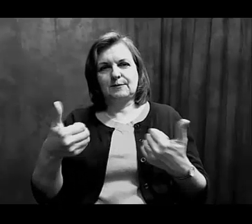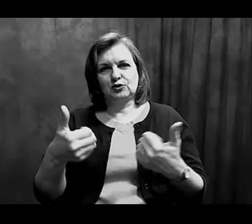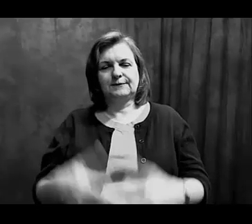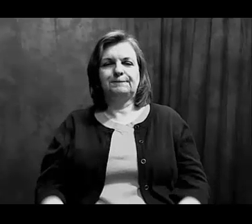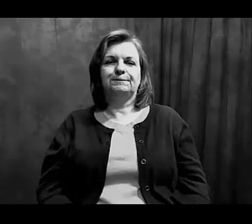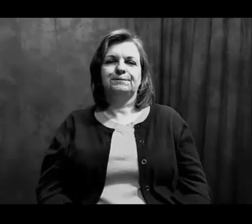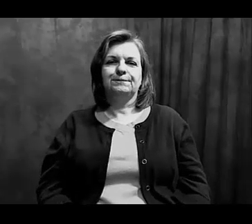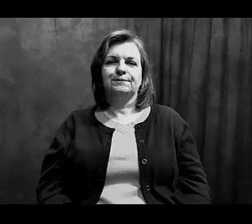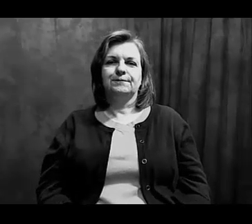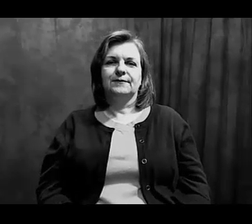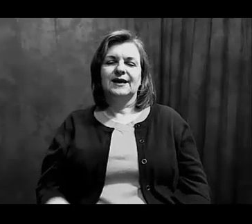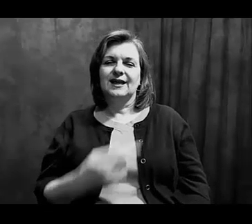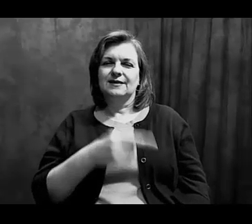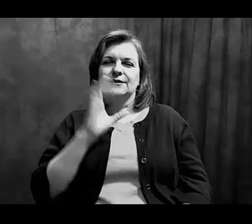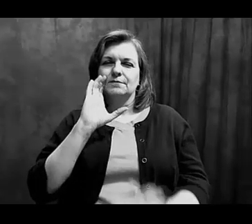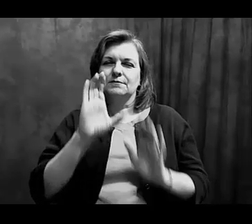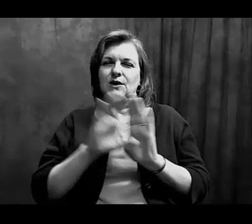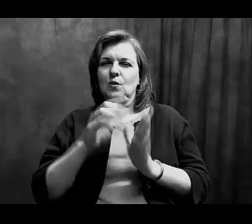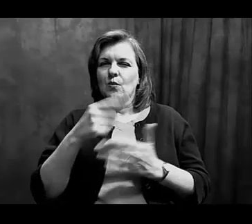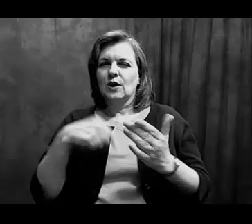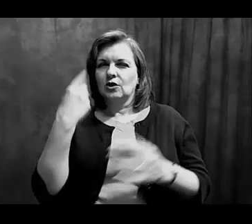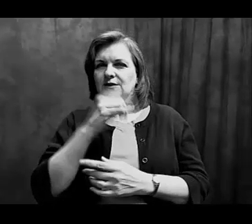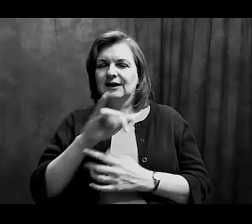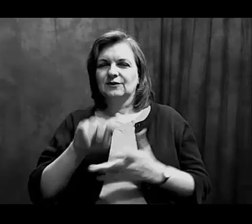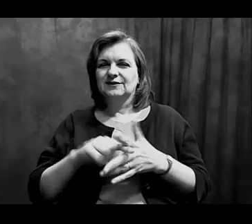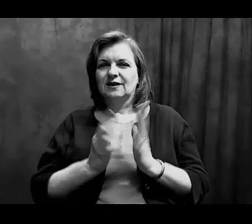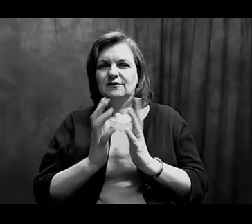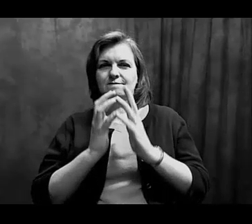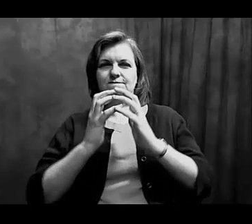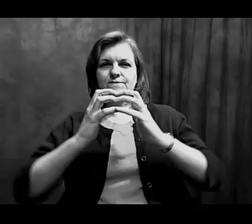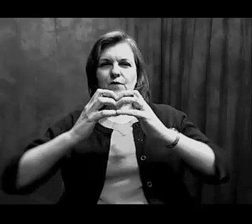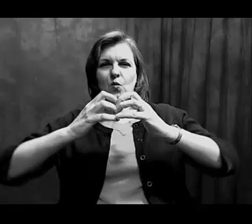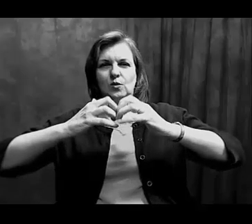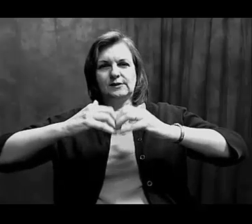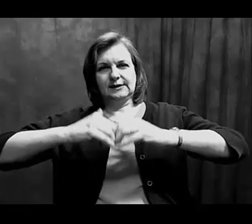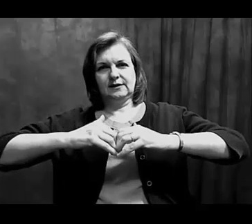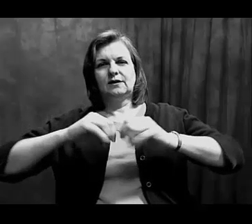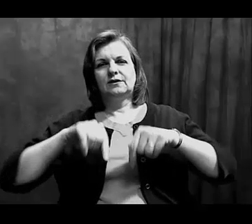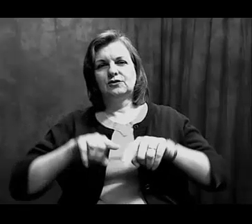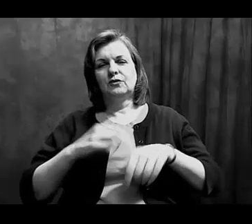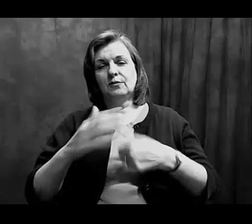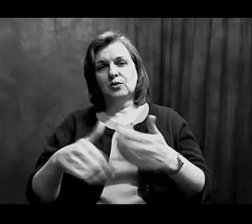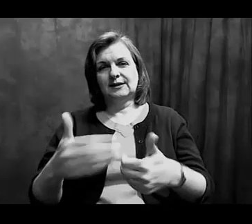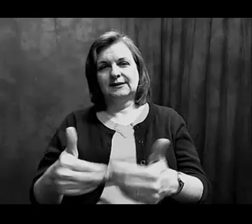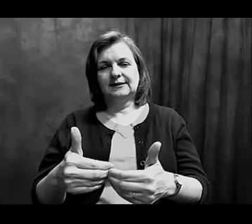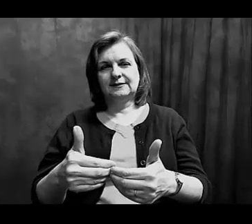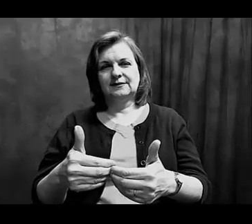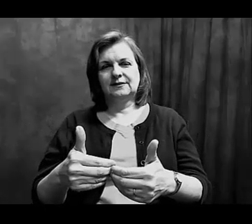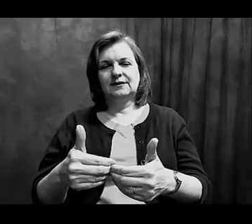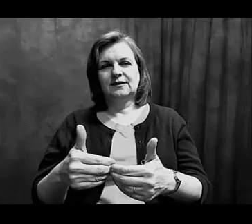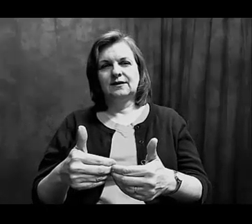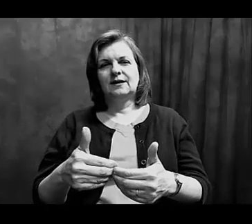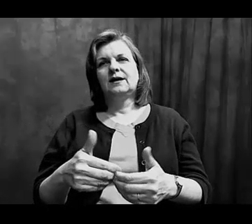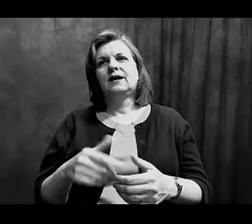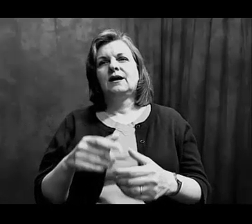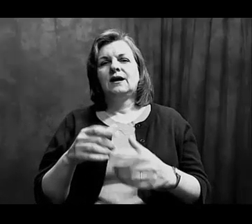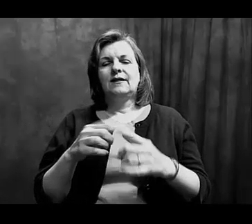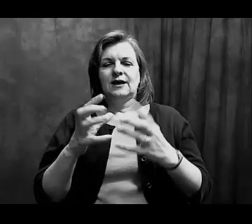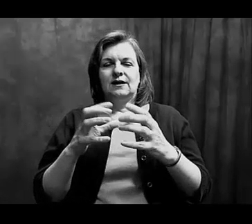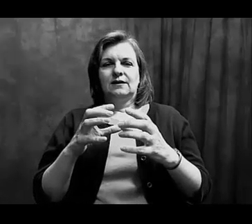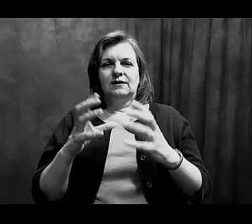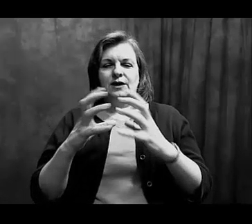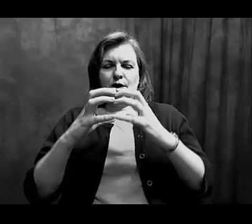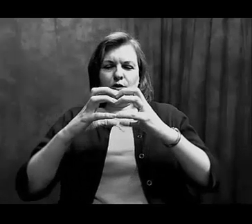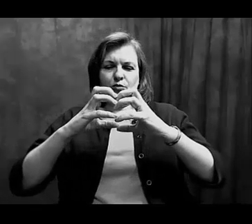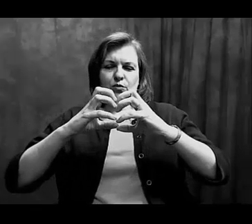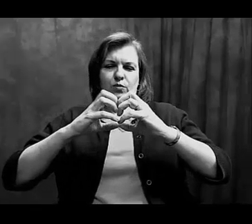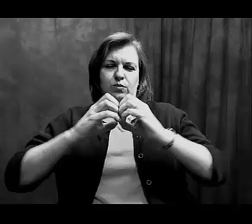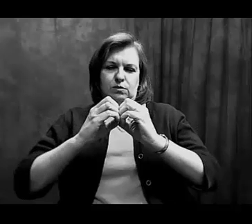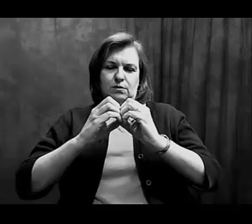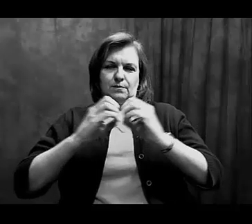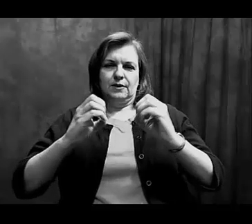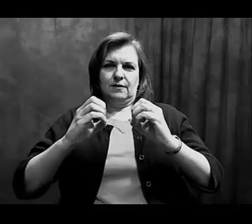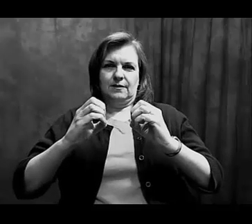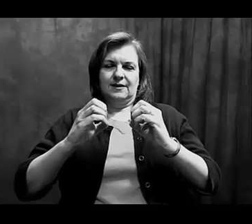so this is what looks like is it starts to fold in during this process of squeezing in and then separating these two cells it actually occurs